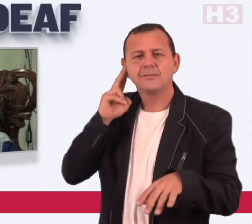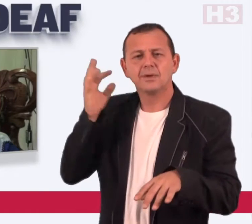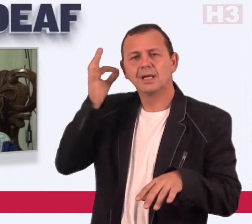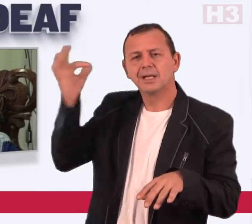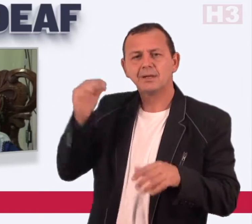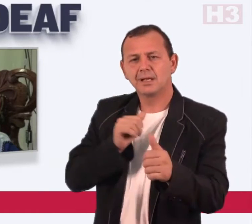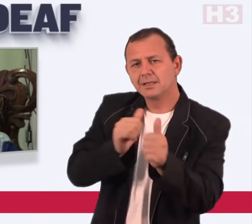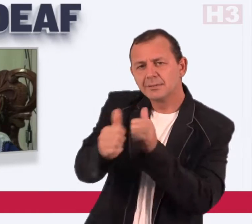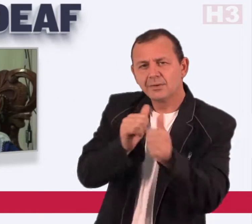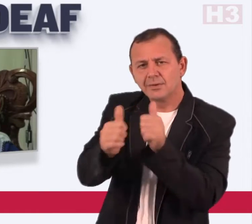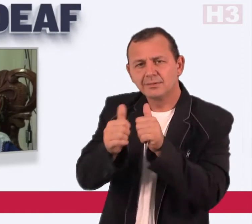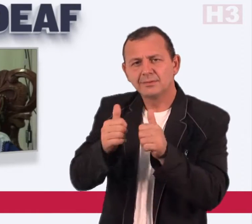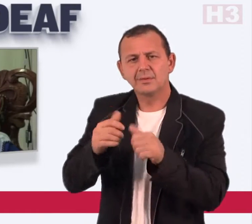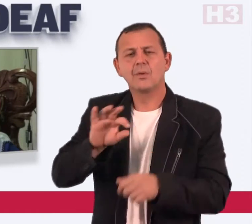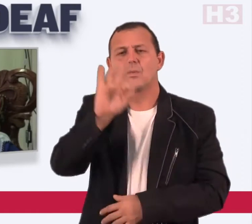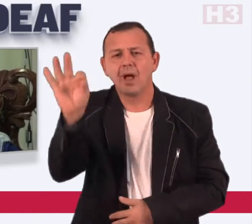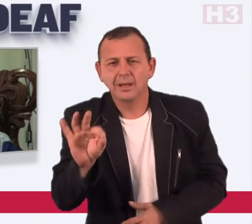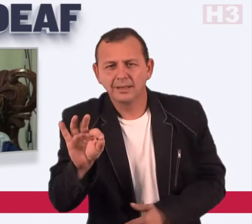and hearing sports because of communication barriers, limited time, lack of confidence and